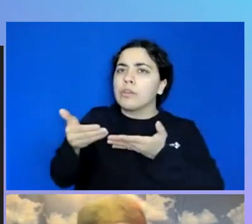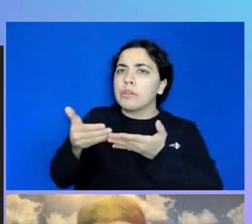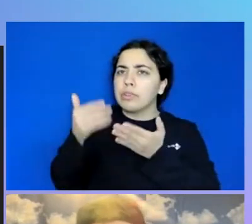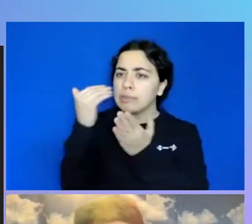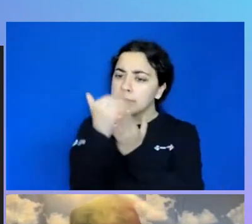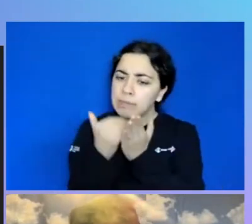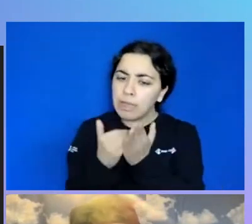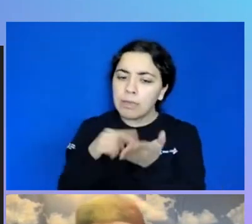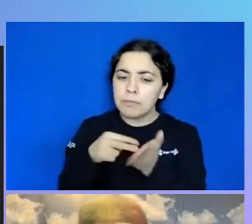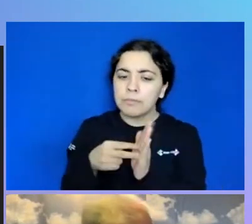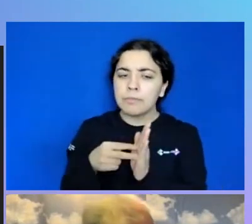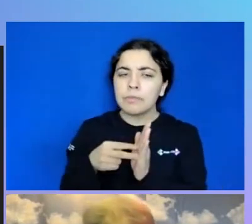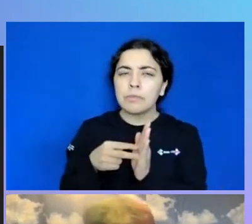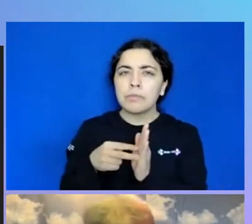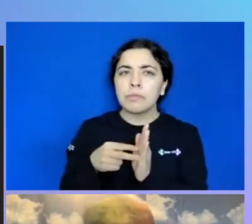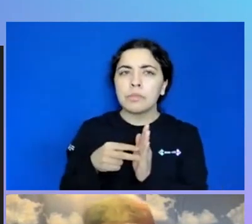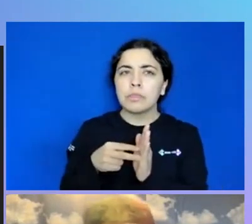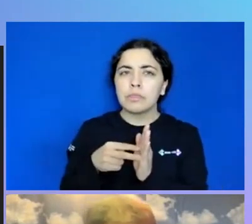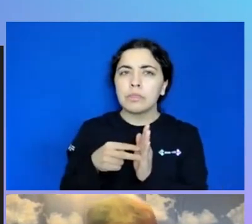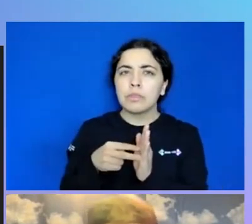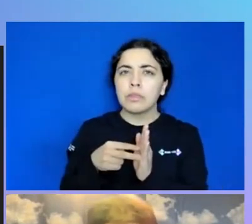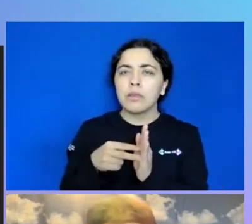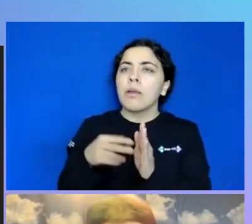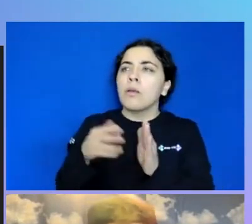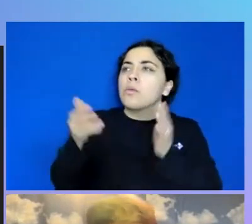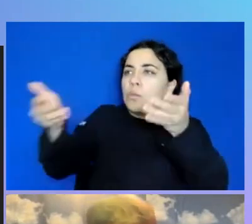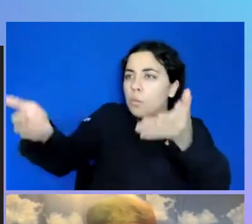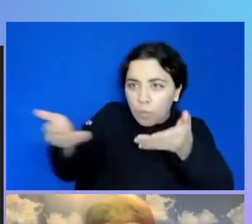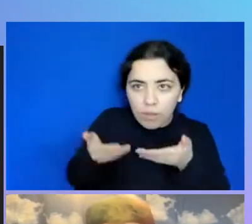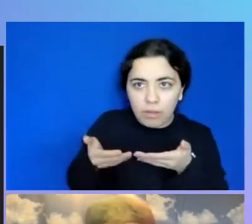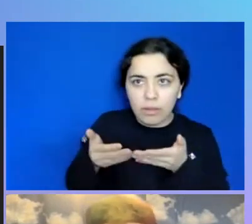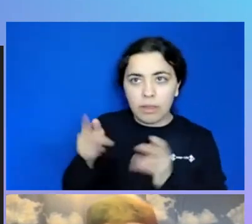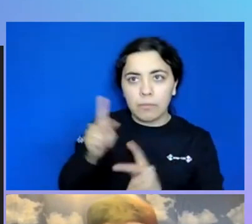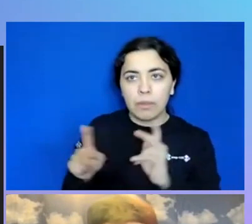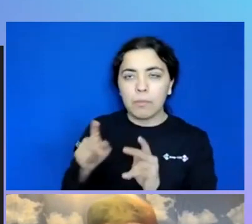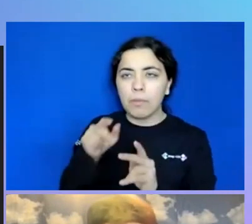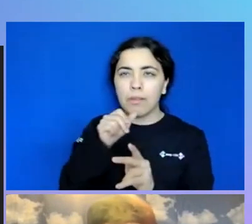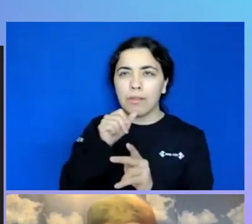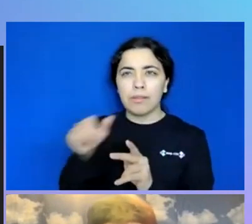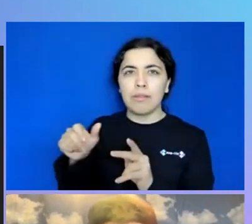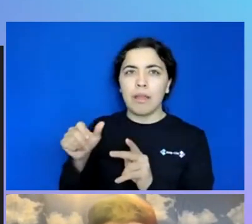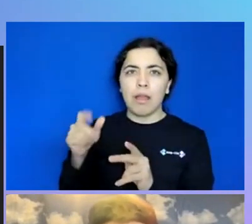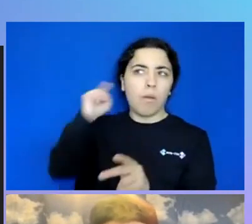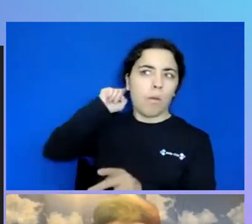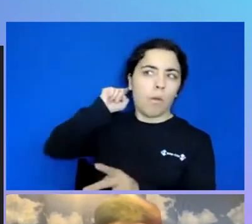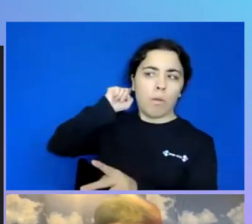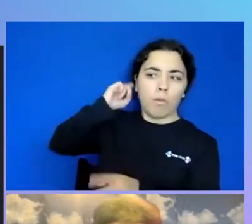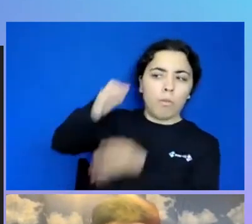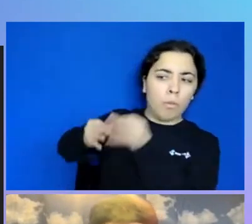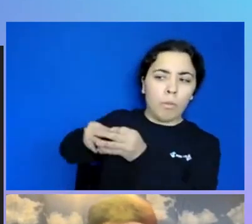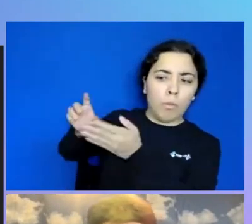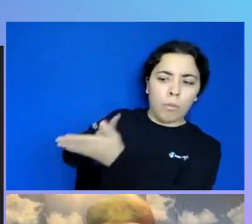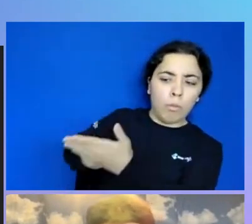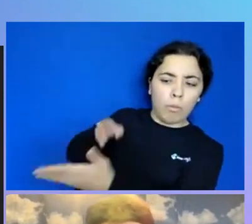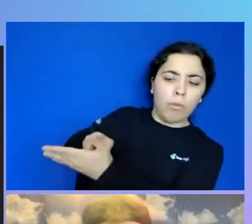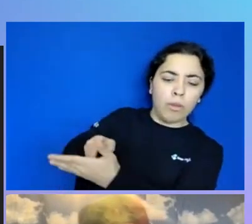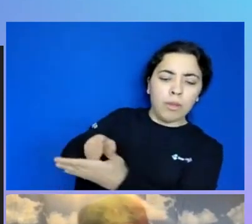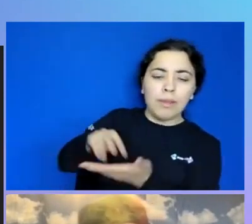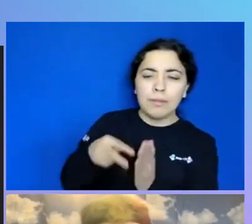reduce potential for intentional or unintentional bias. And the screening out of disabled applicants, like eliminating